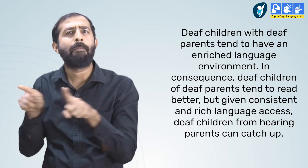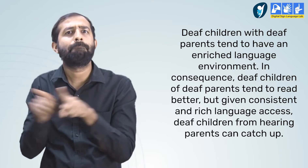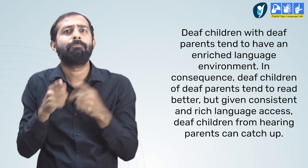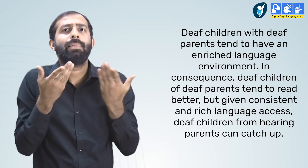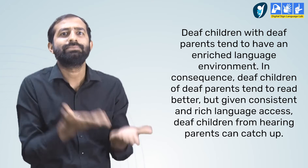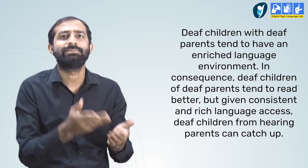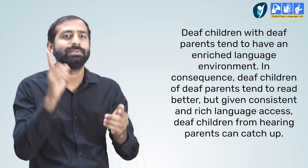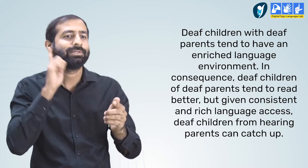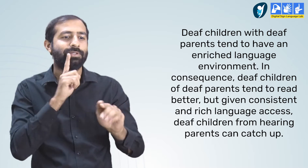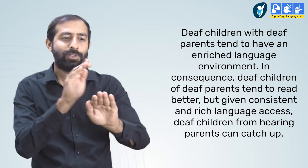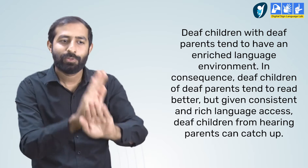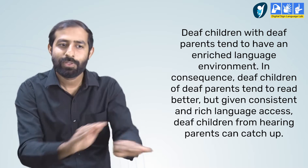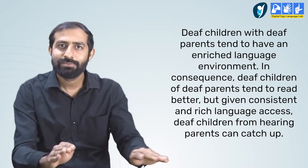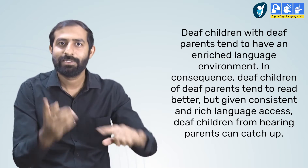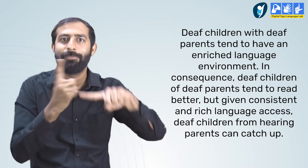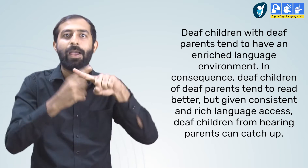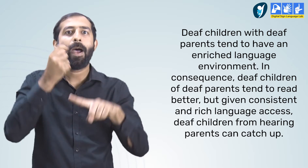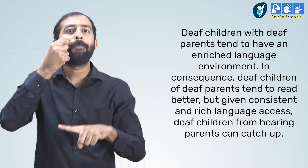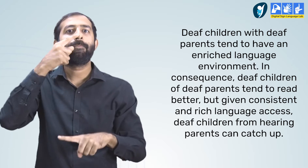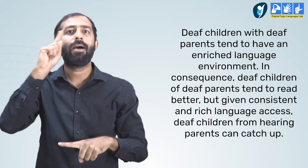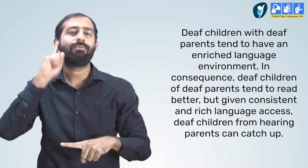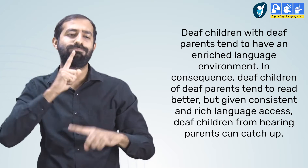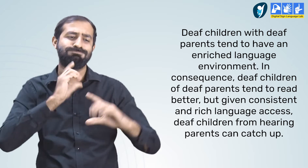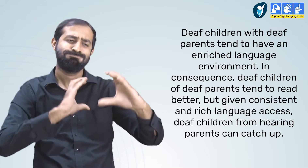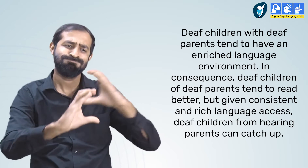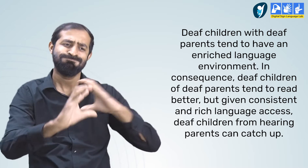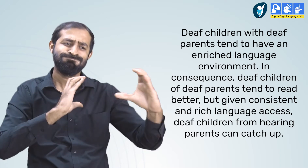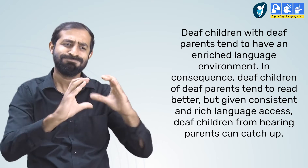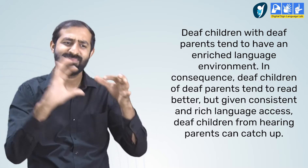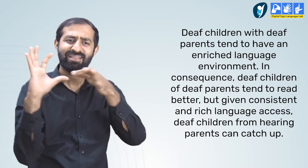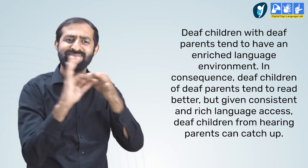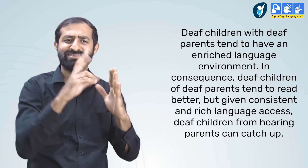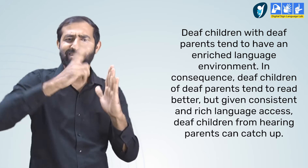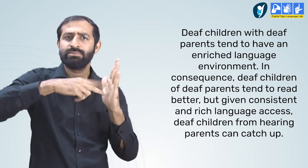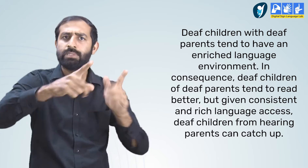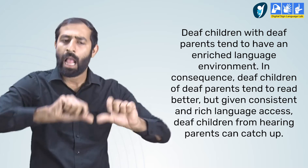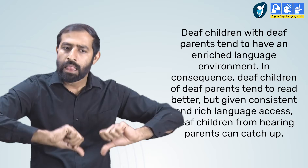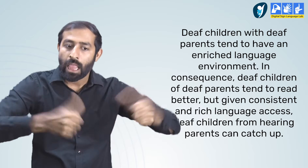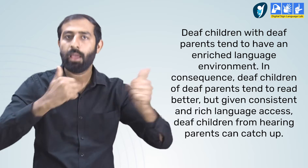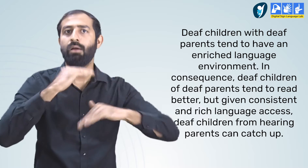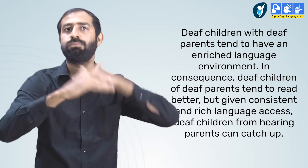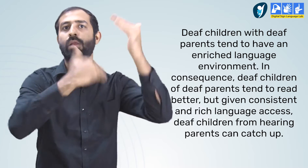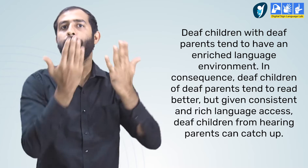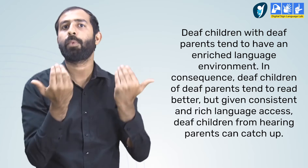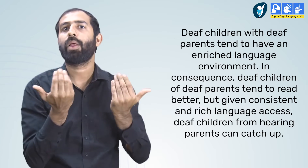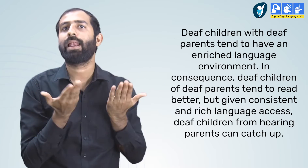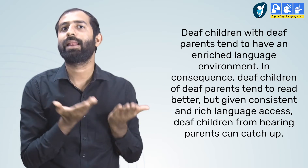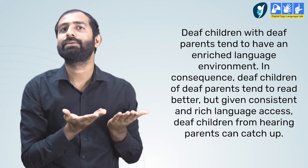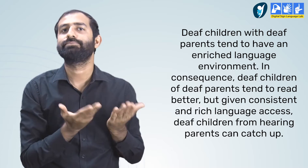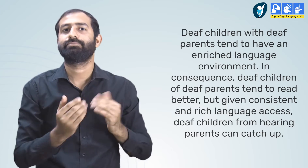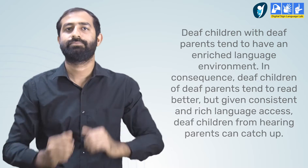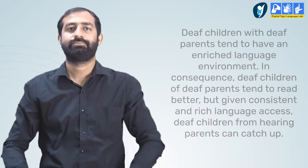Similarly deaf children of deaf parents can also do better. But continuous and rich language should be provided.